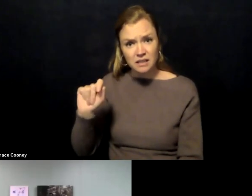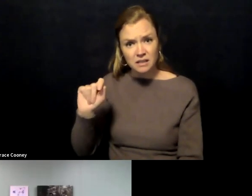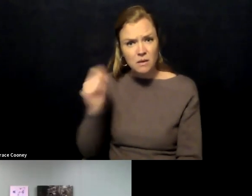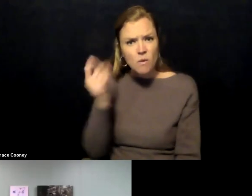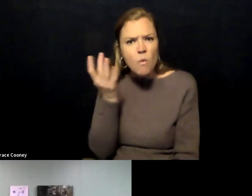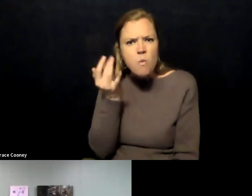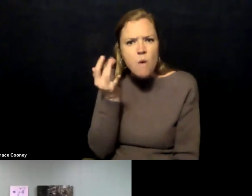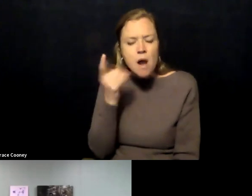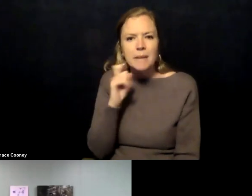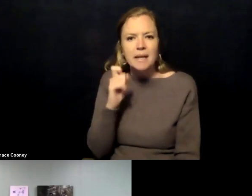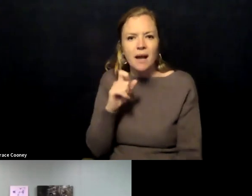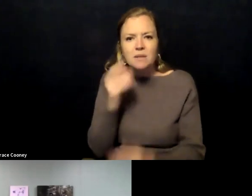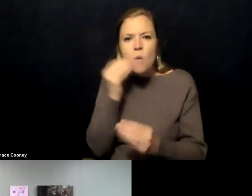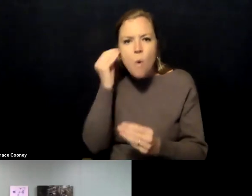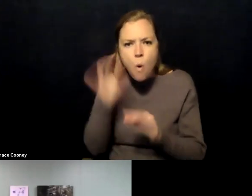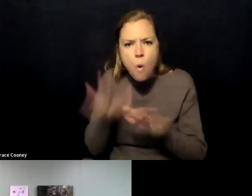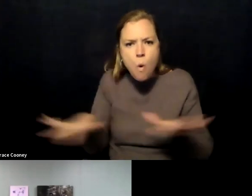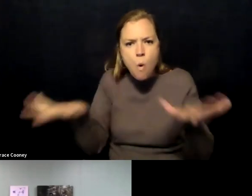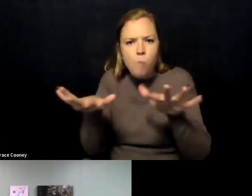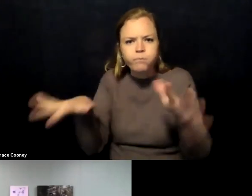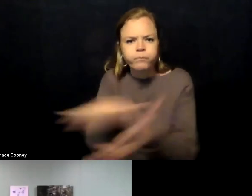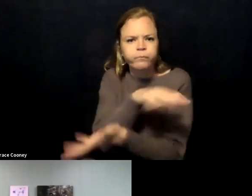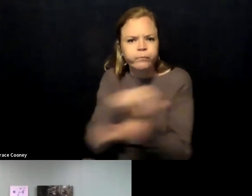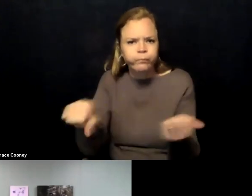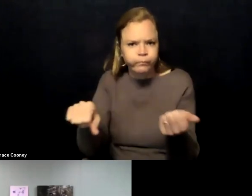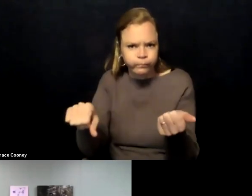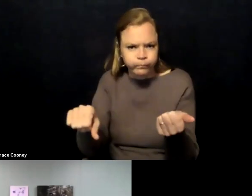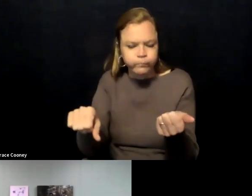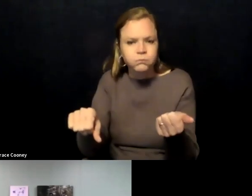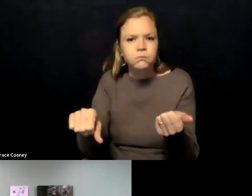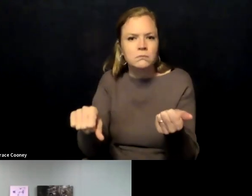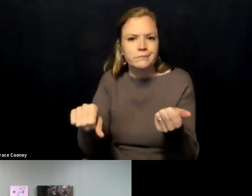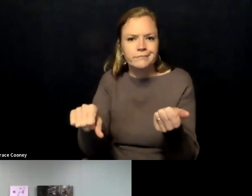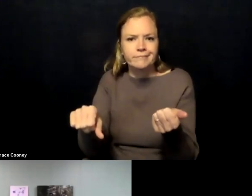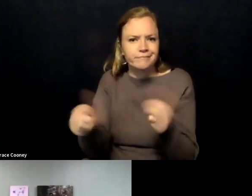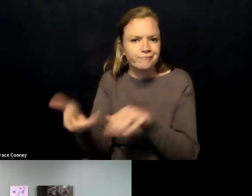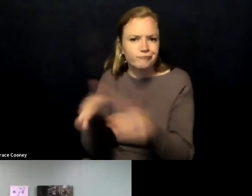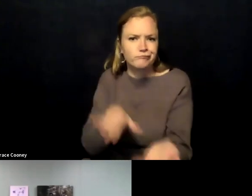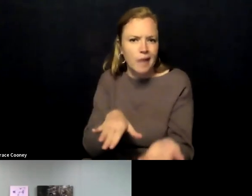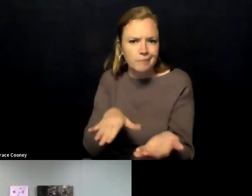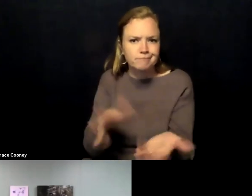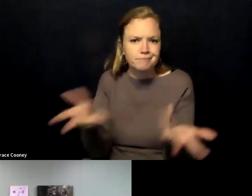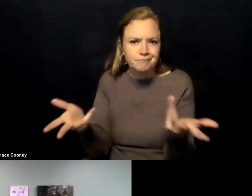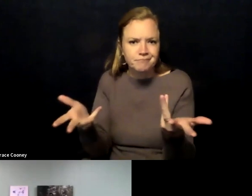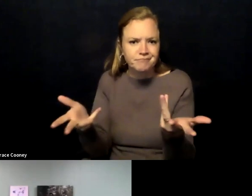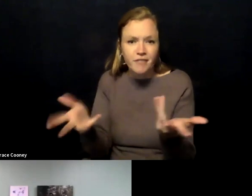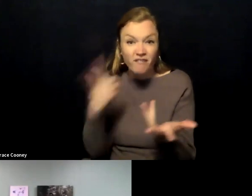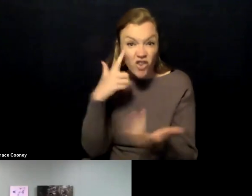You know I think it's really important for people to see zoo animals, in as